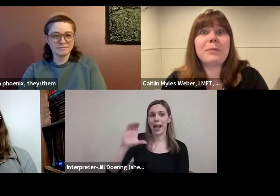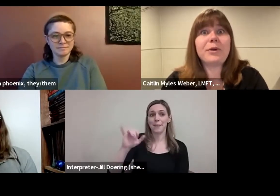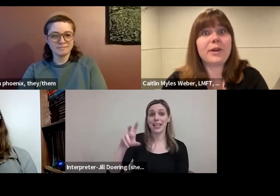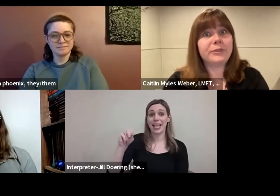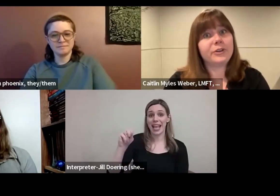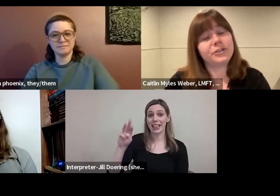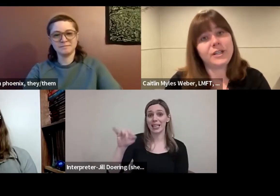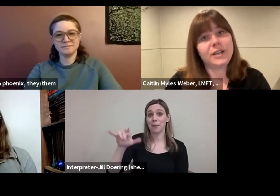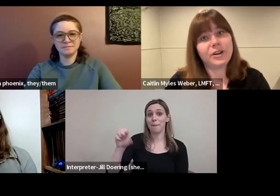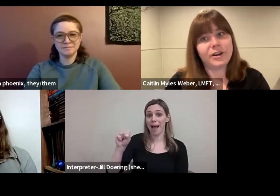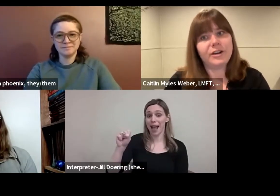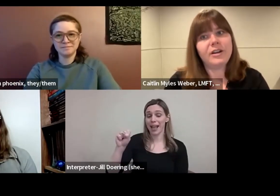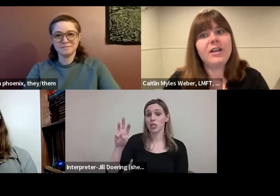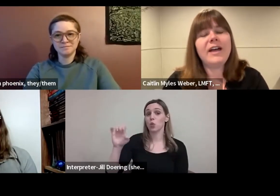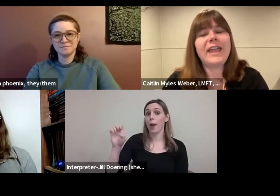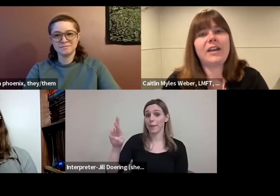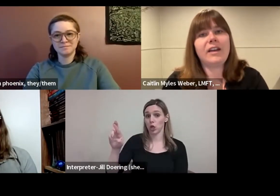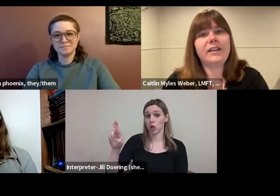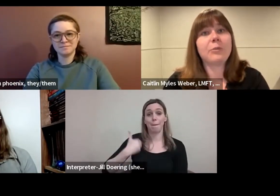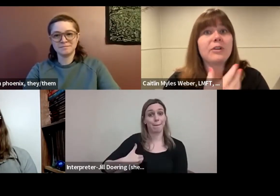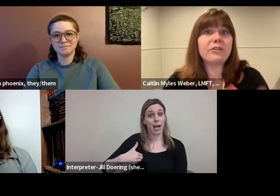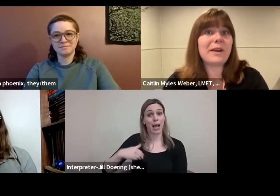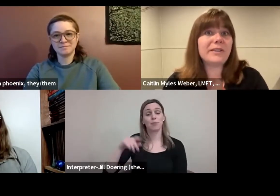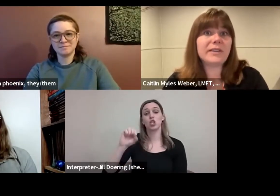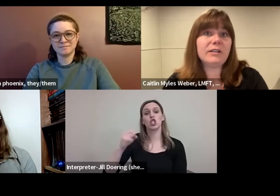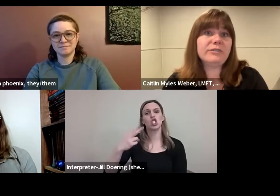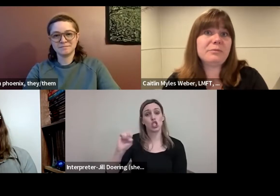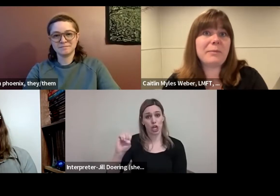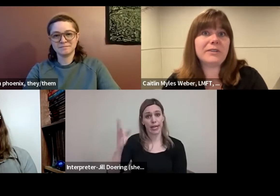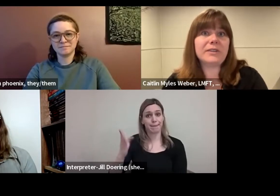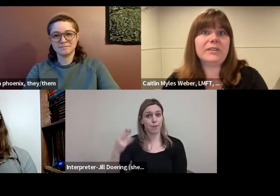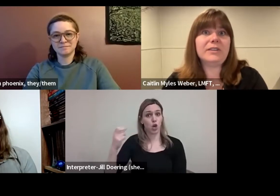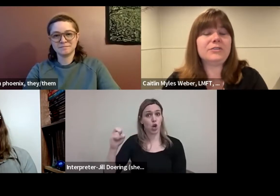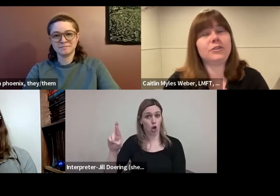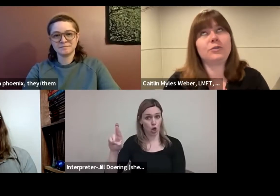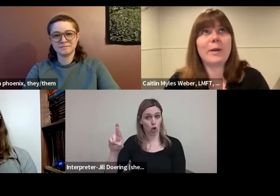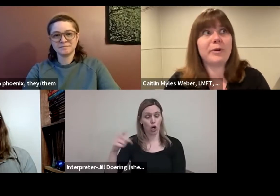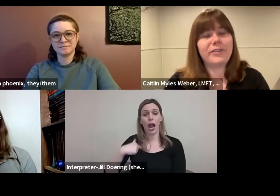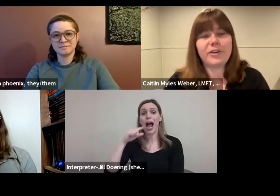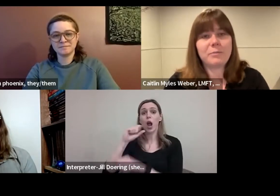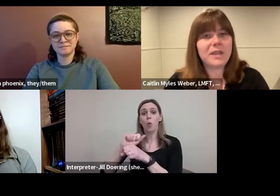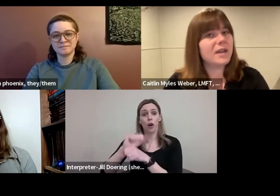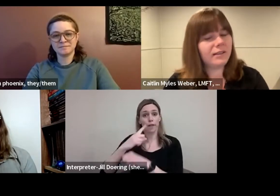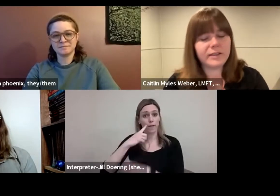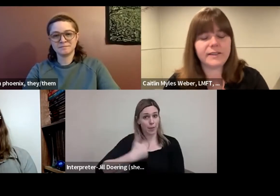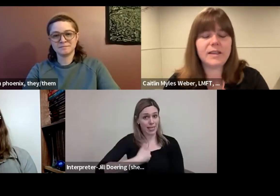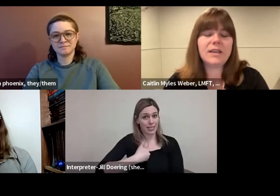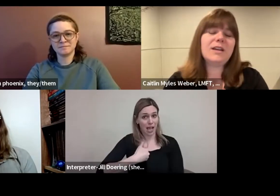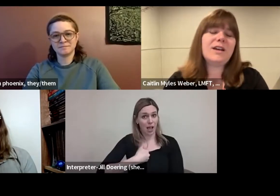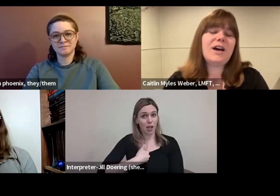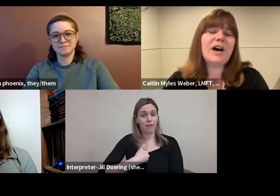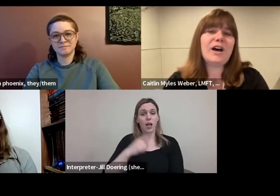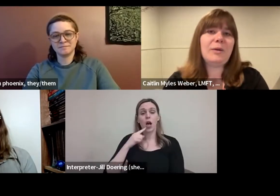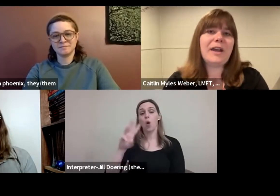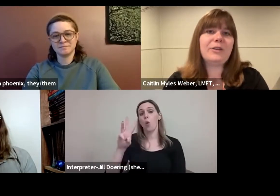So my pronouns are she/her and I work for myself. My business is just Weber Therapy LLC.